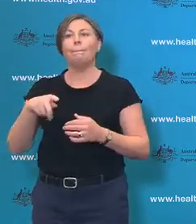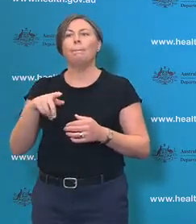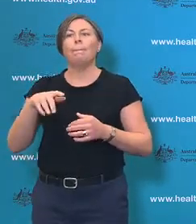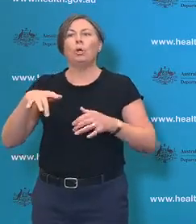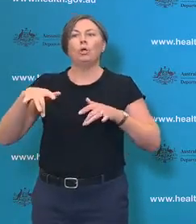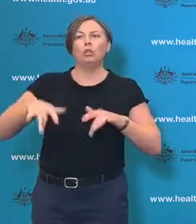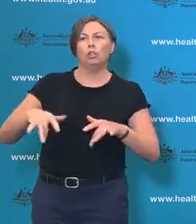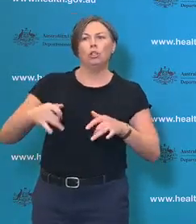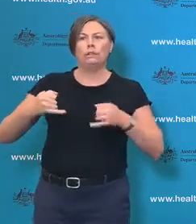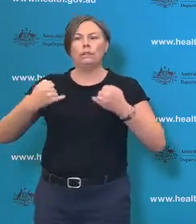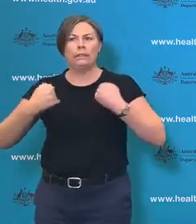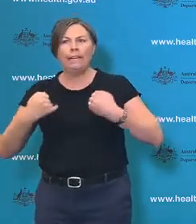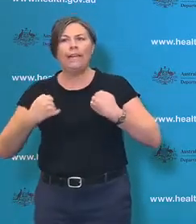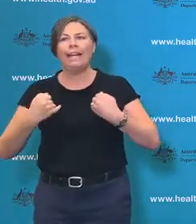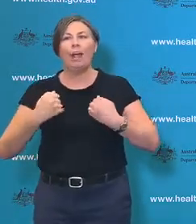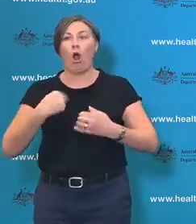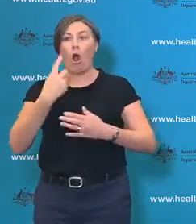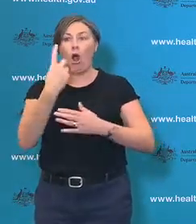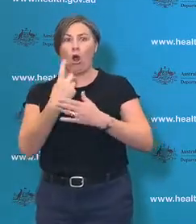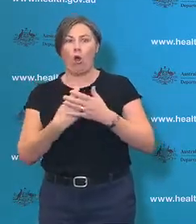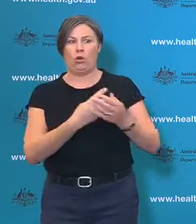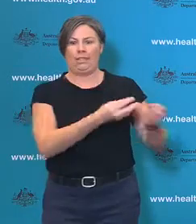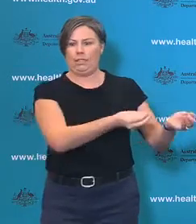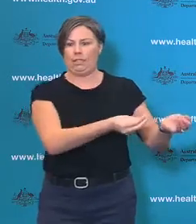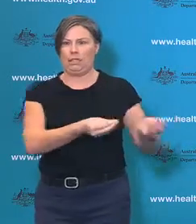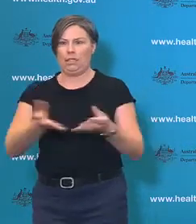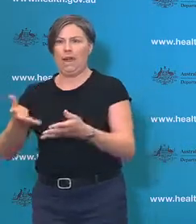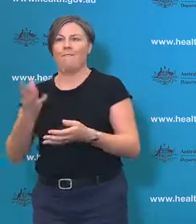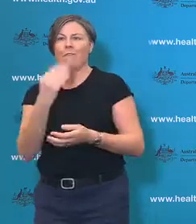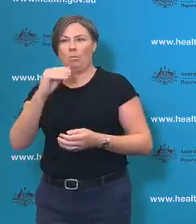measure but we are very concerned about the number of people who are in